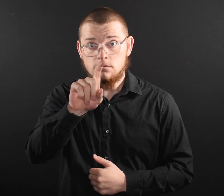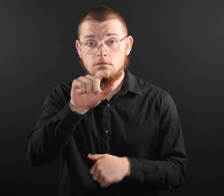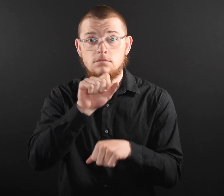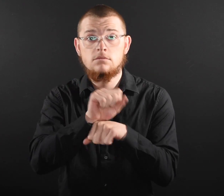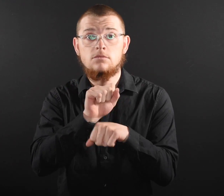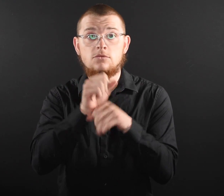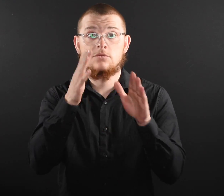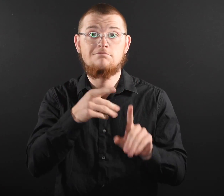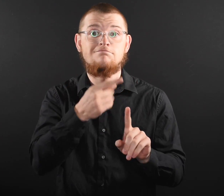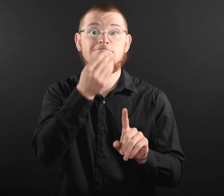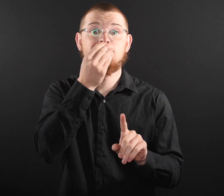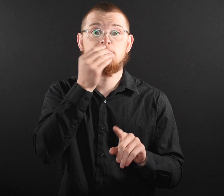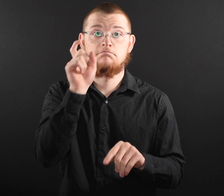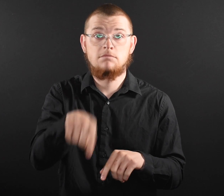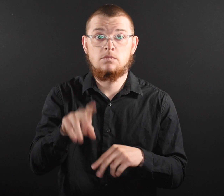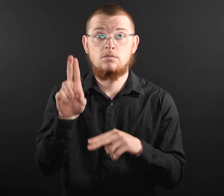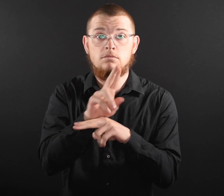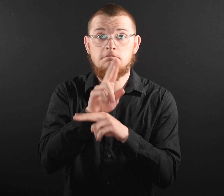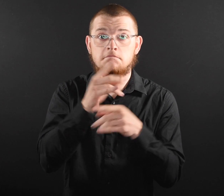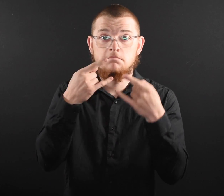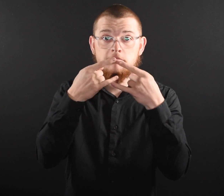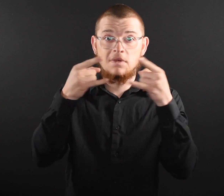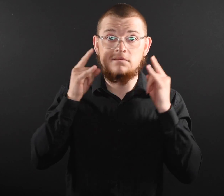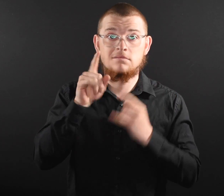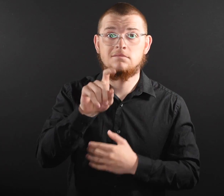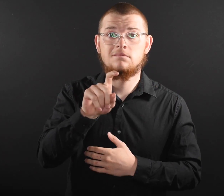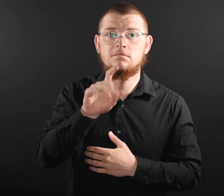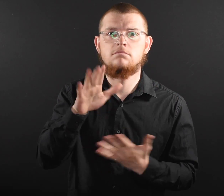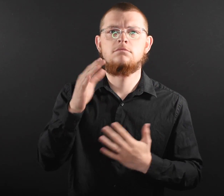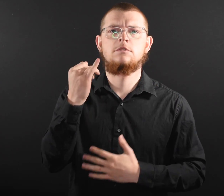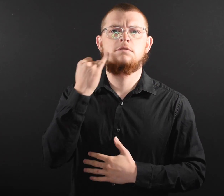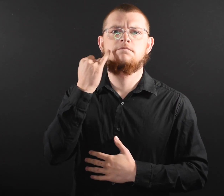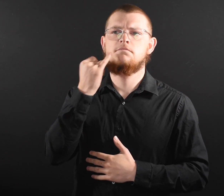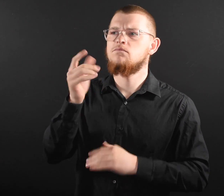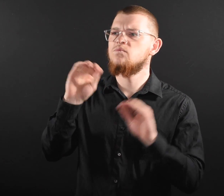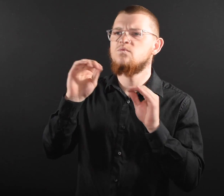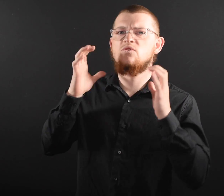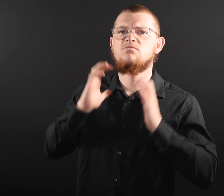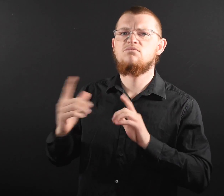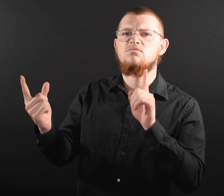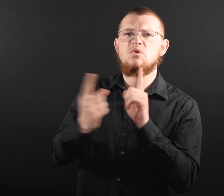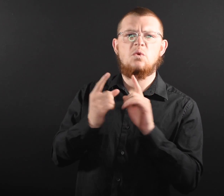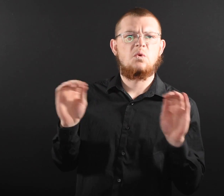Do food workers need to wear masks? What if they are not customer facing?